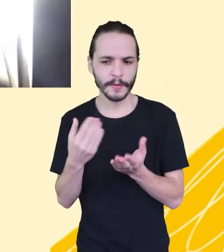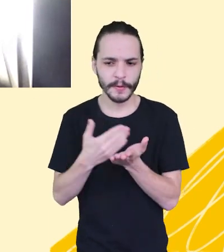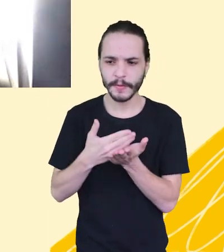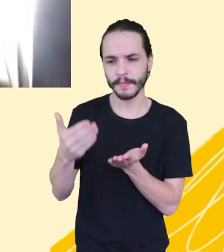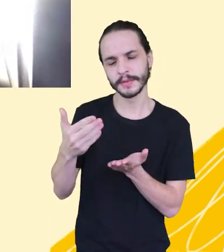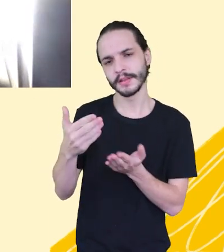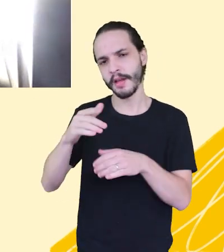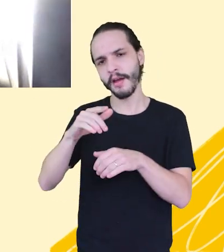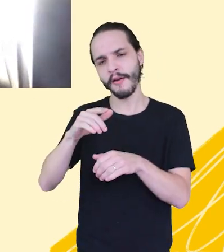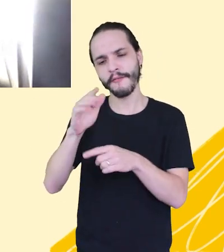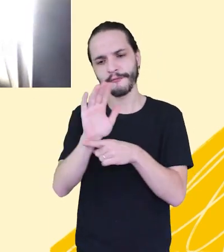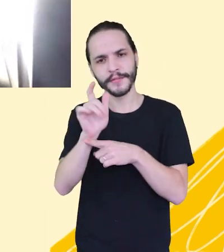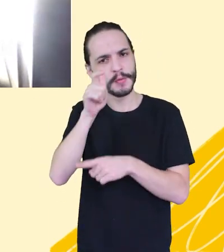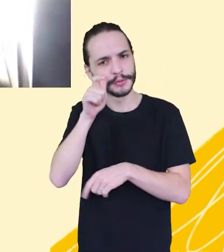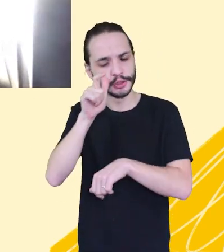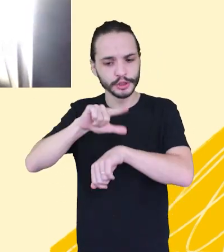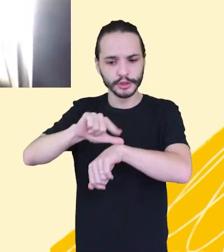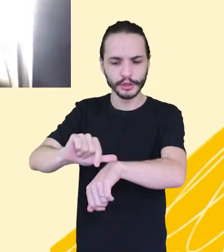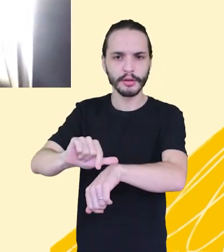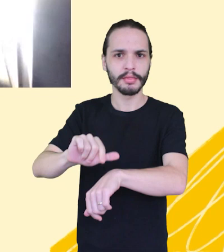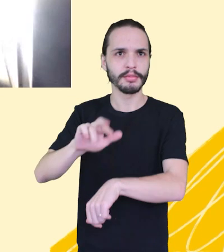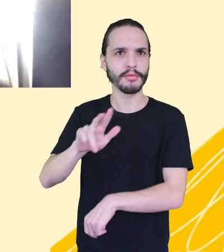That it was not normal for me at all.